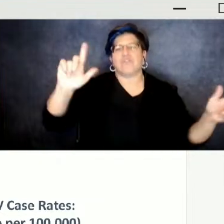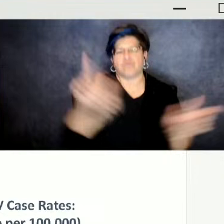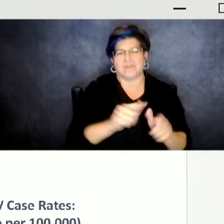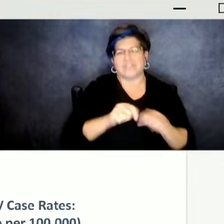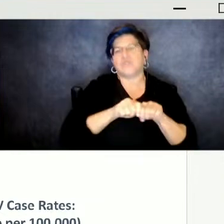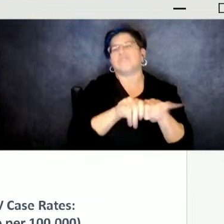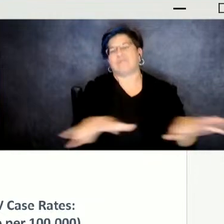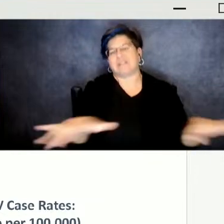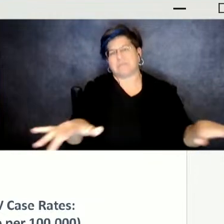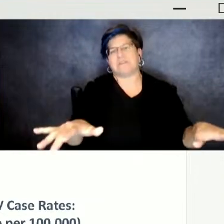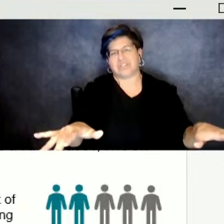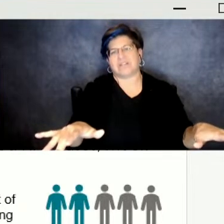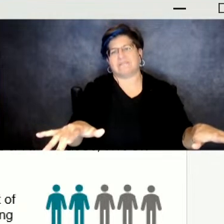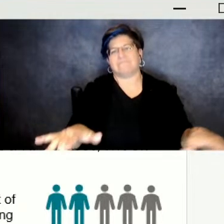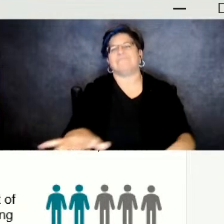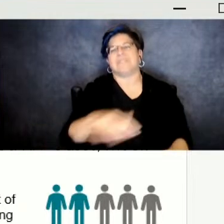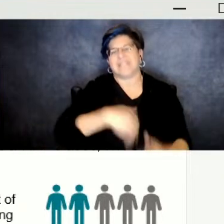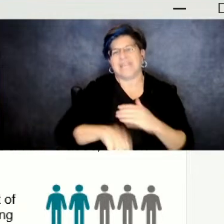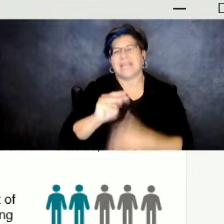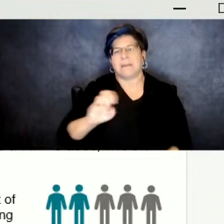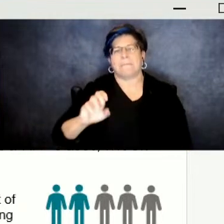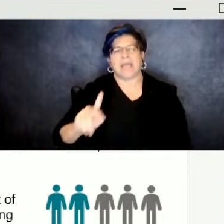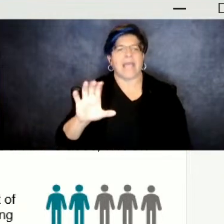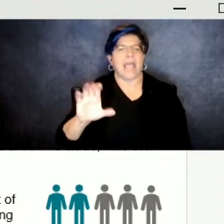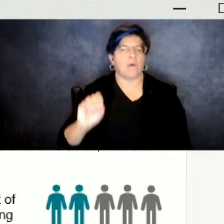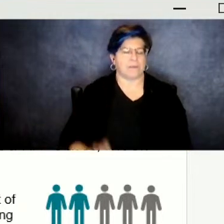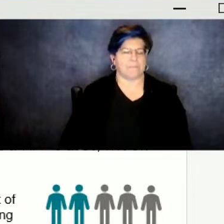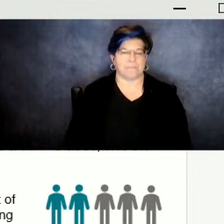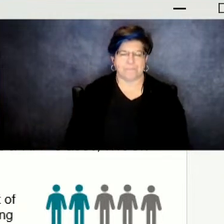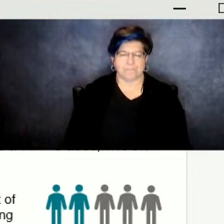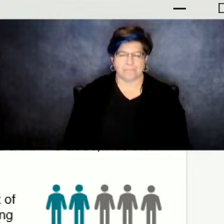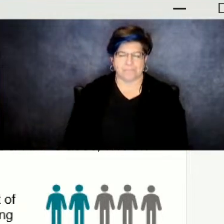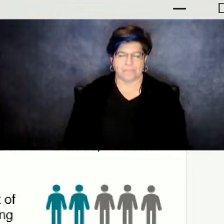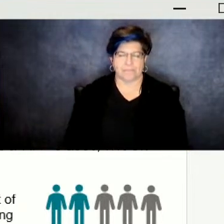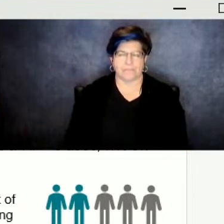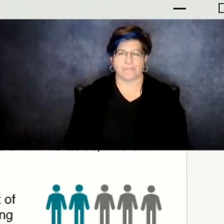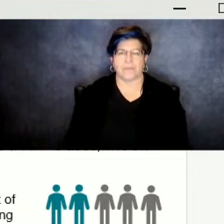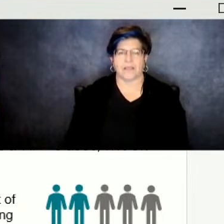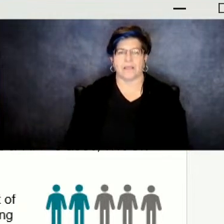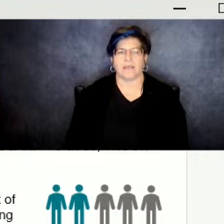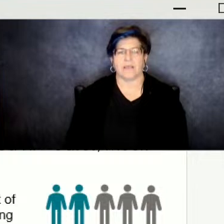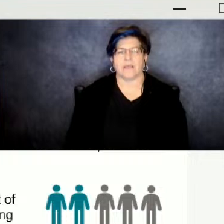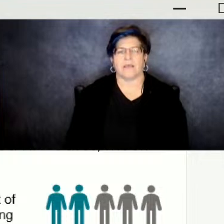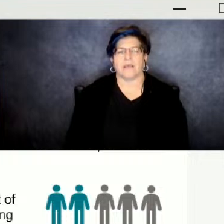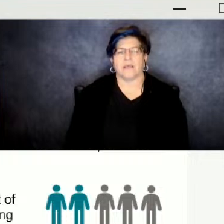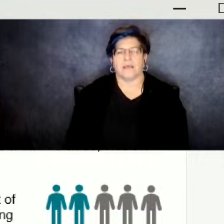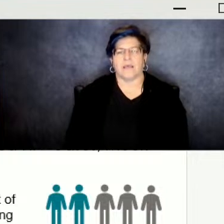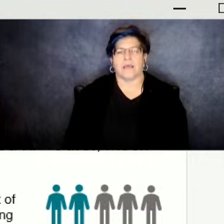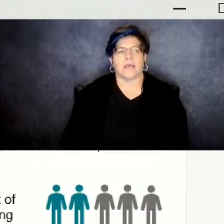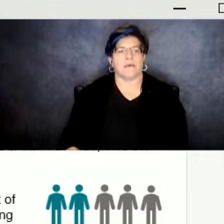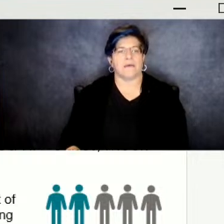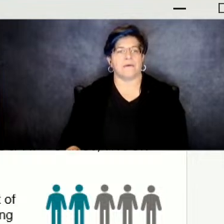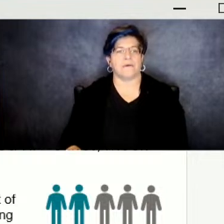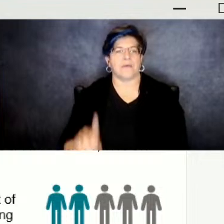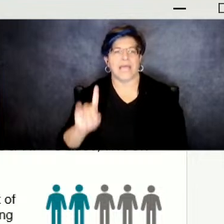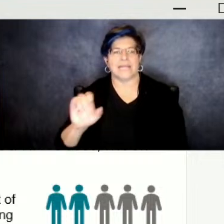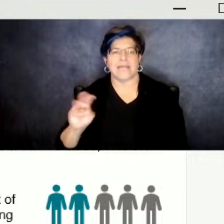THAT HELPS US IN OUR EFFORT TO